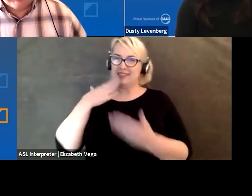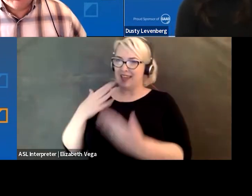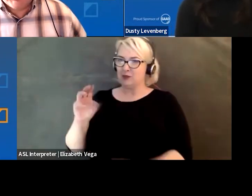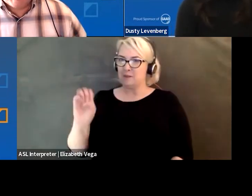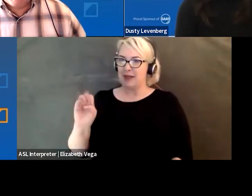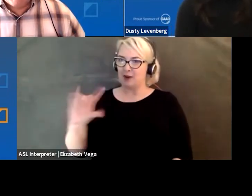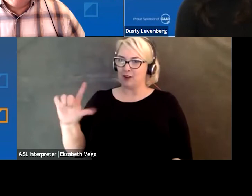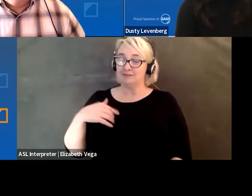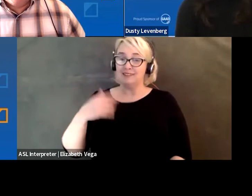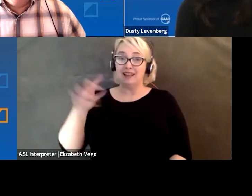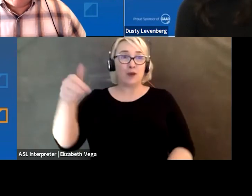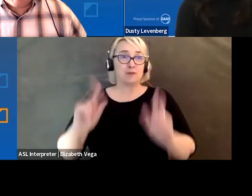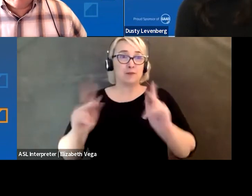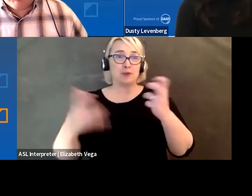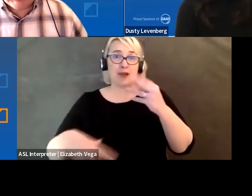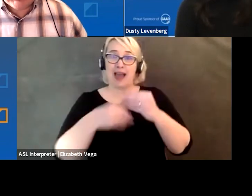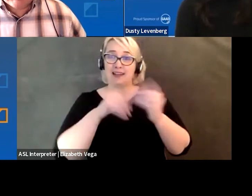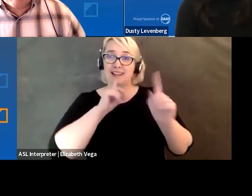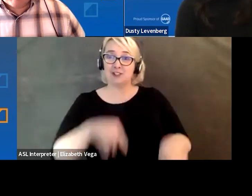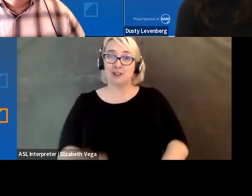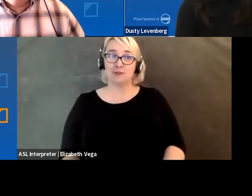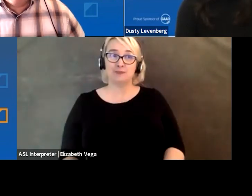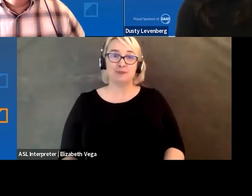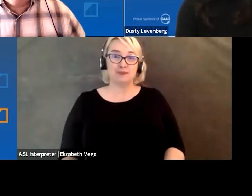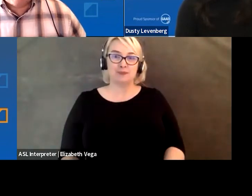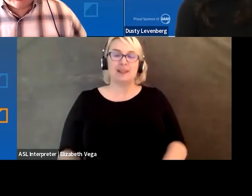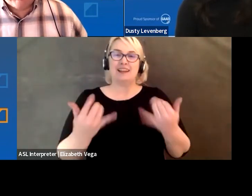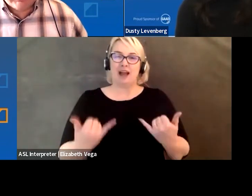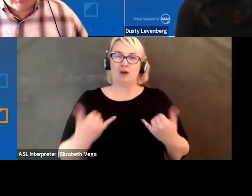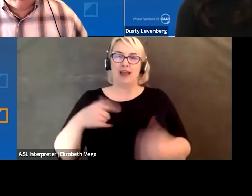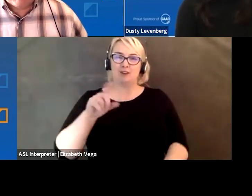No? Okay. Now we have a question from the great Larry Goldberg.